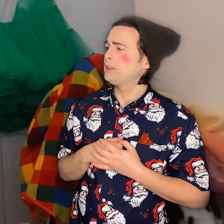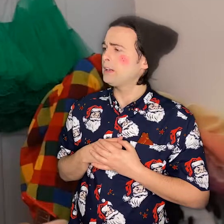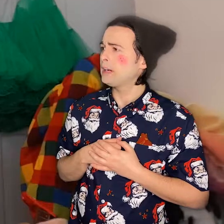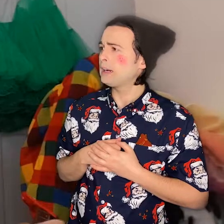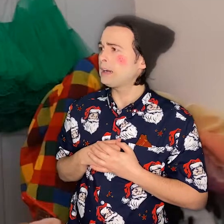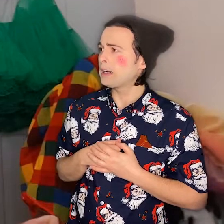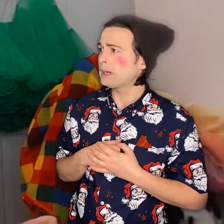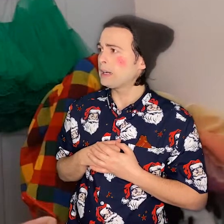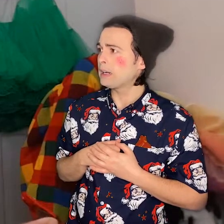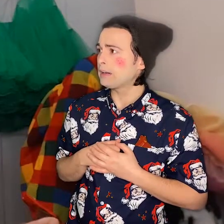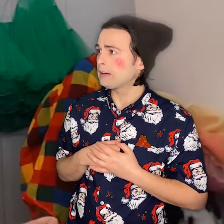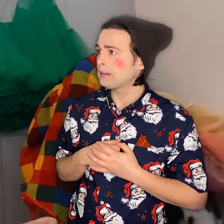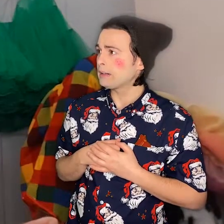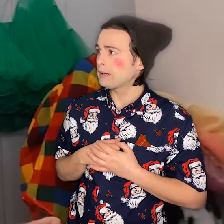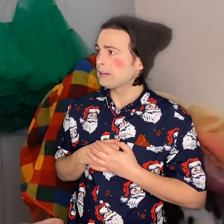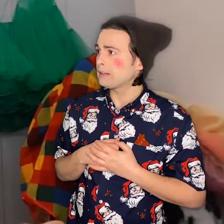He said, ‘Do your holdall’ and I said, ‘Naw, it’s a suitcase I’ve got’.